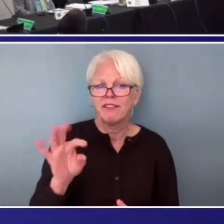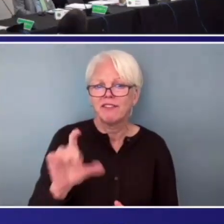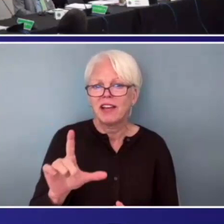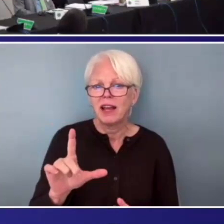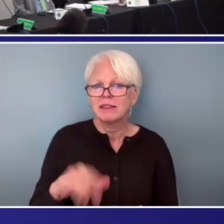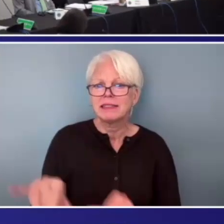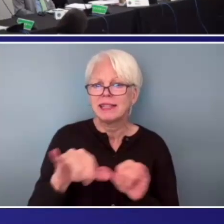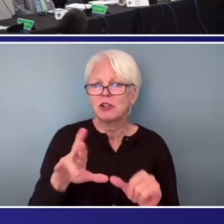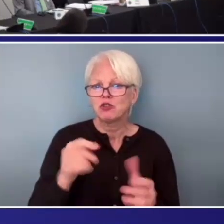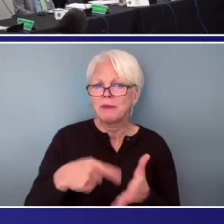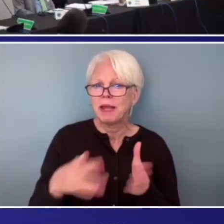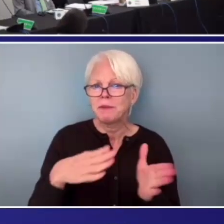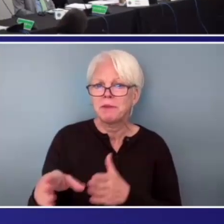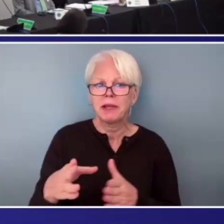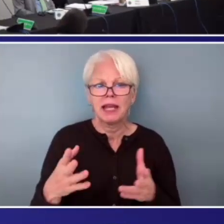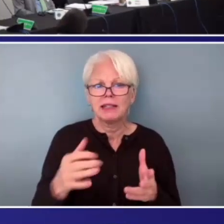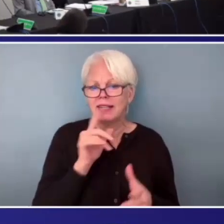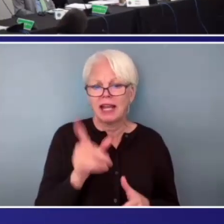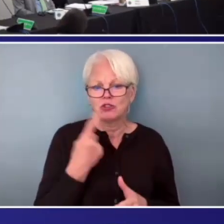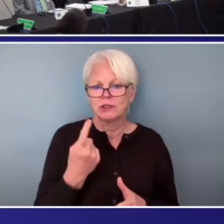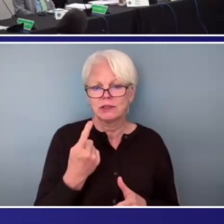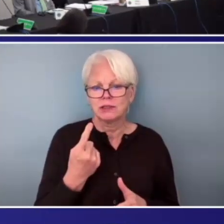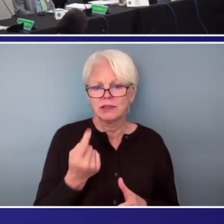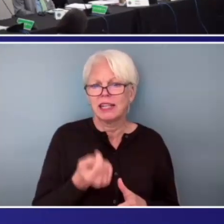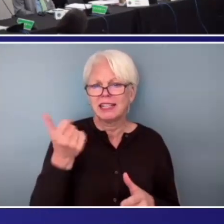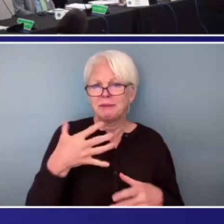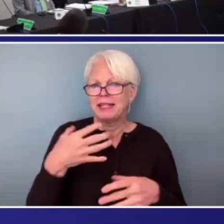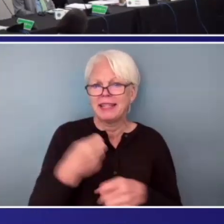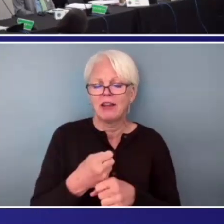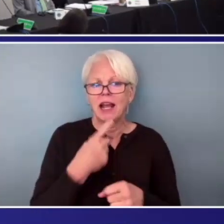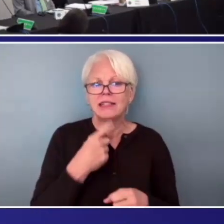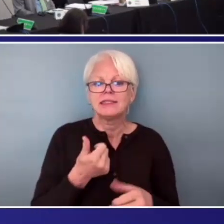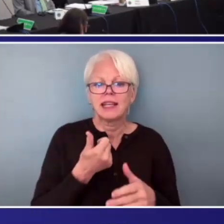Plan and just not eliminate the acronym and just say under the standard repayment plan